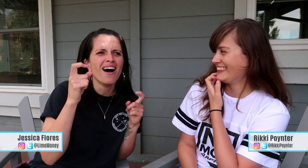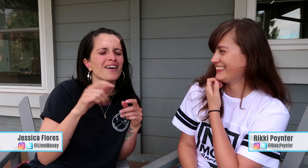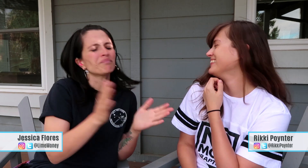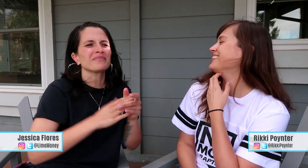Subscribe?